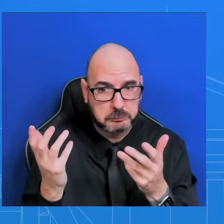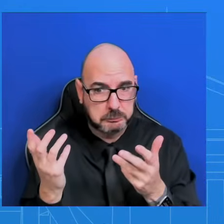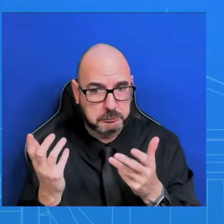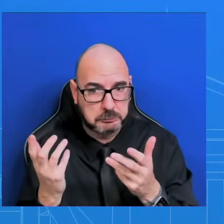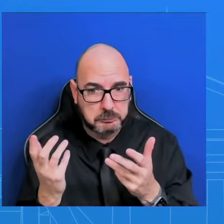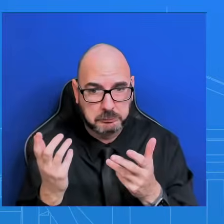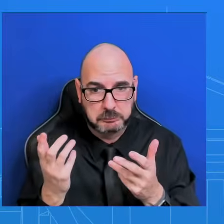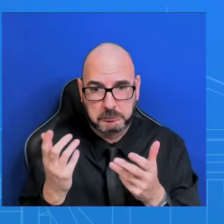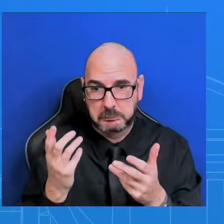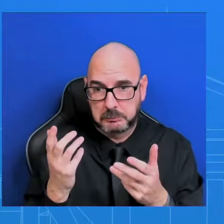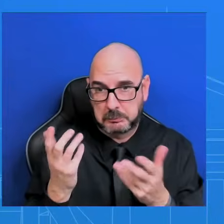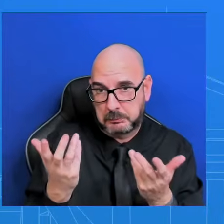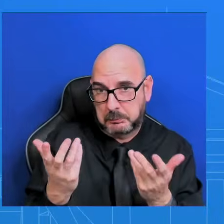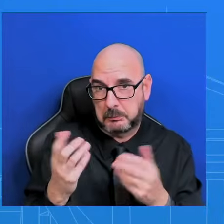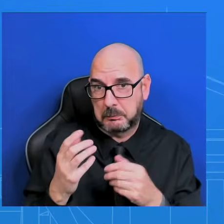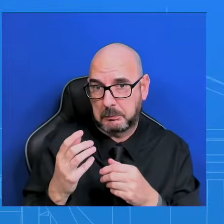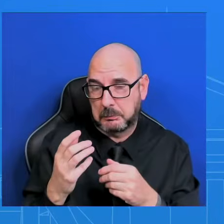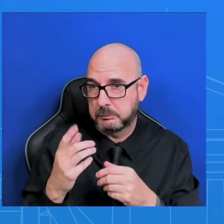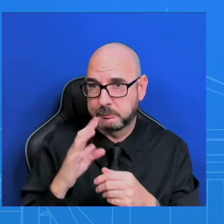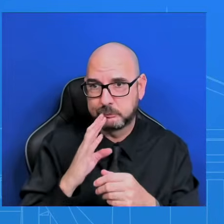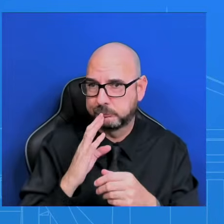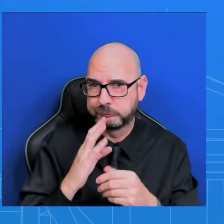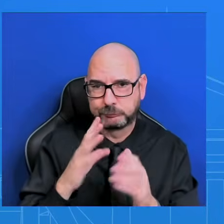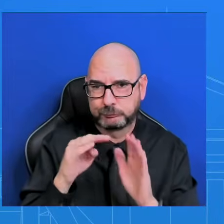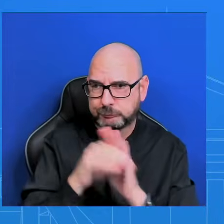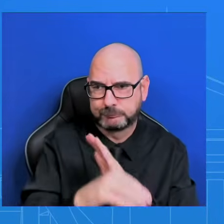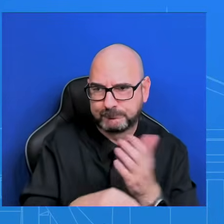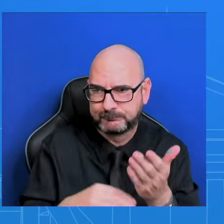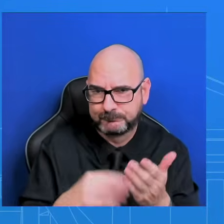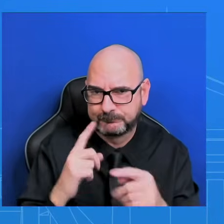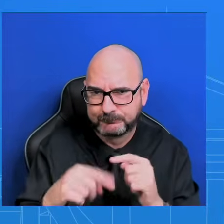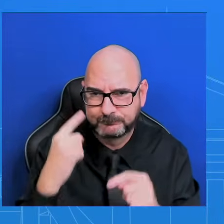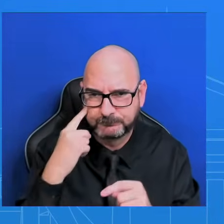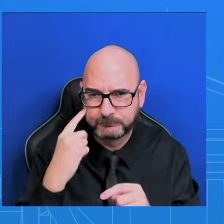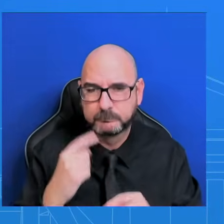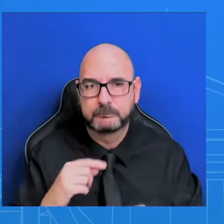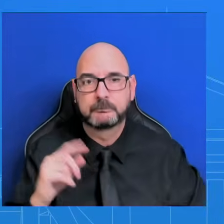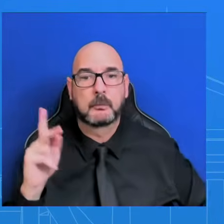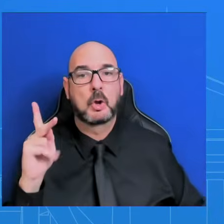Mr. Kirby: On the modalities of the call and the frequencies, as I've said before, they will talk as appropriate.